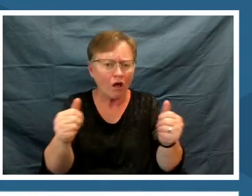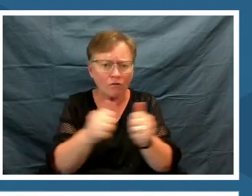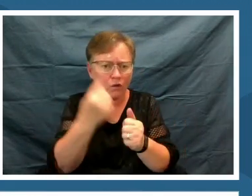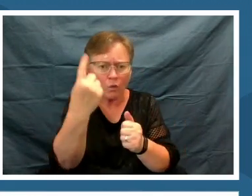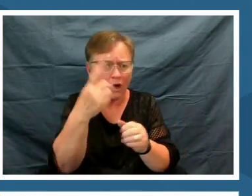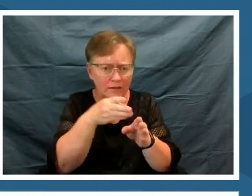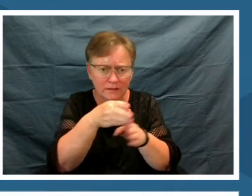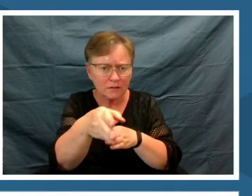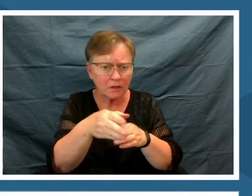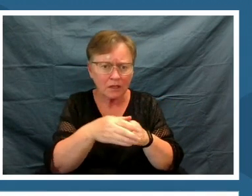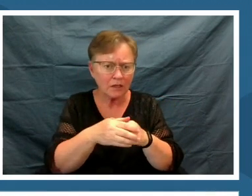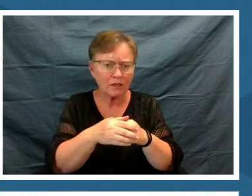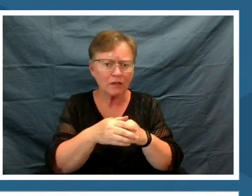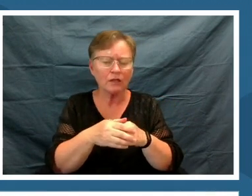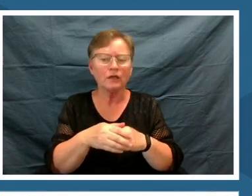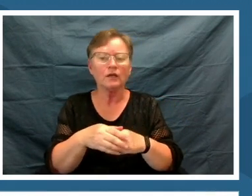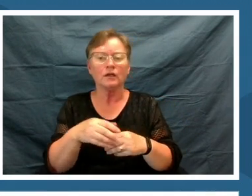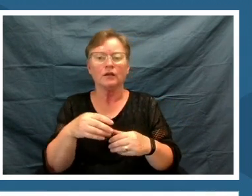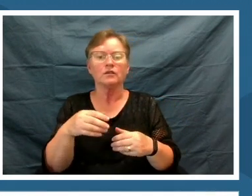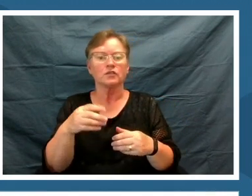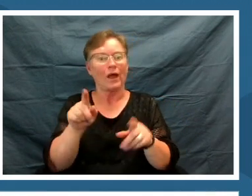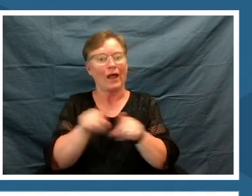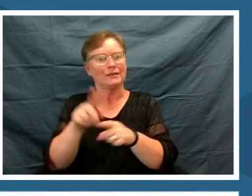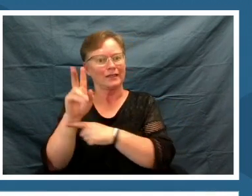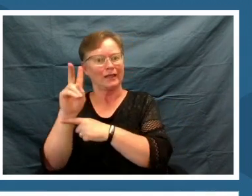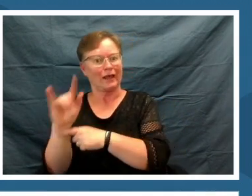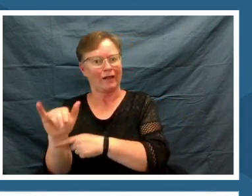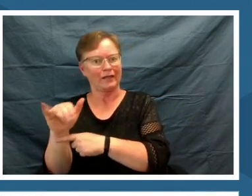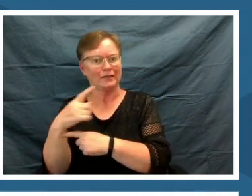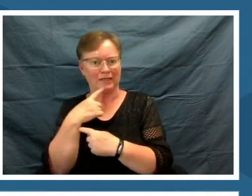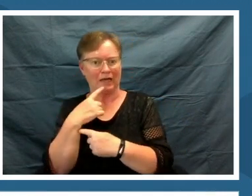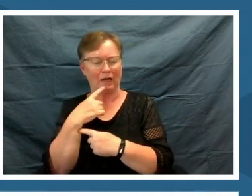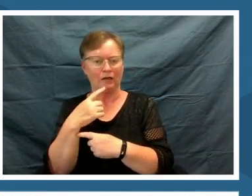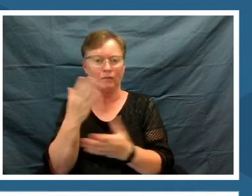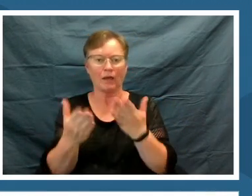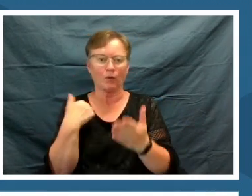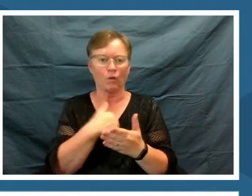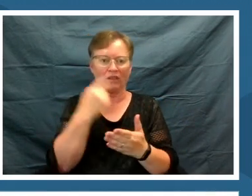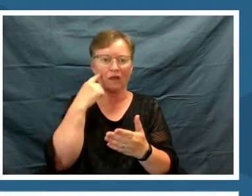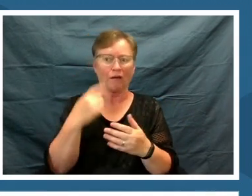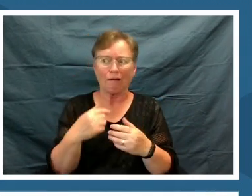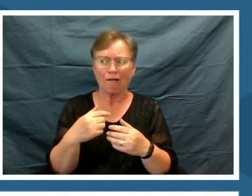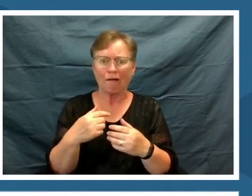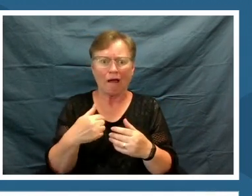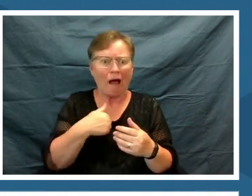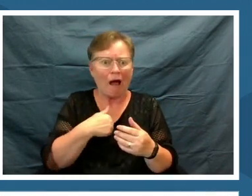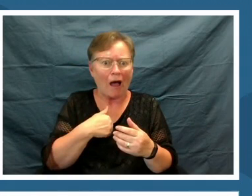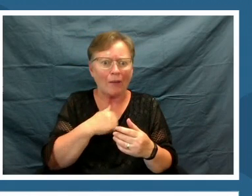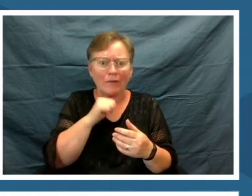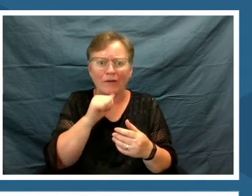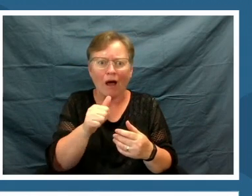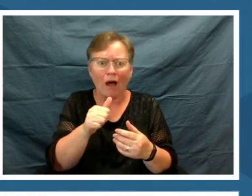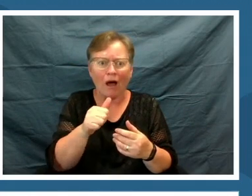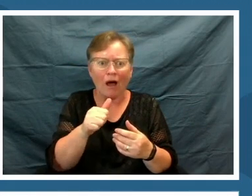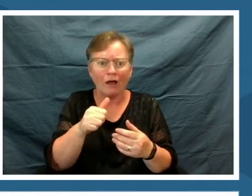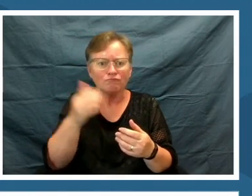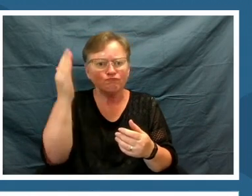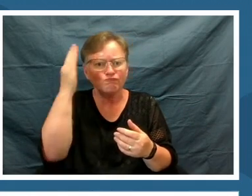then begin to think oh gosh i don't have expertise in all of the